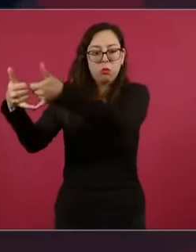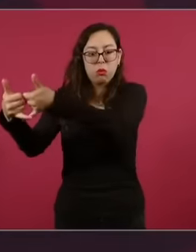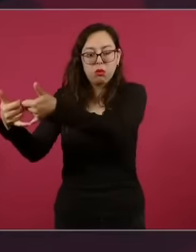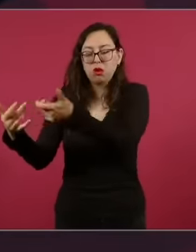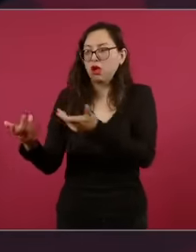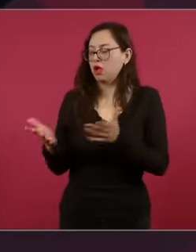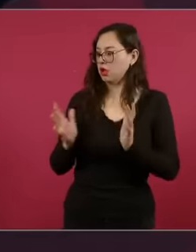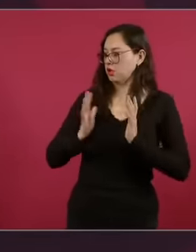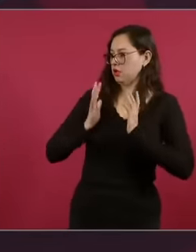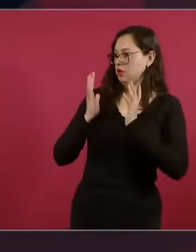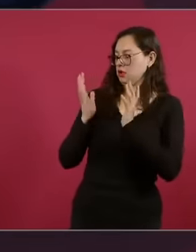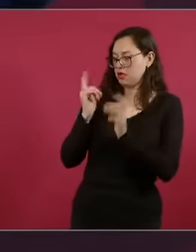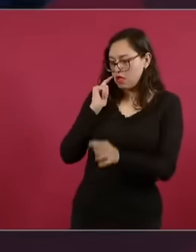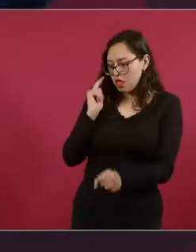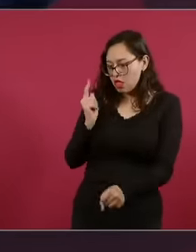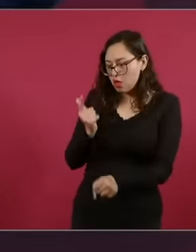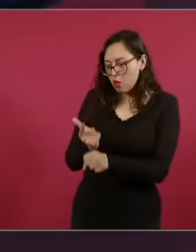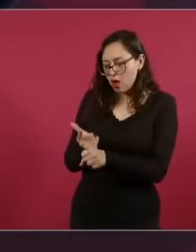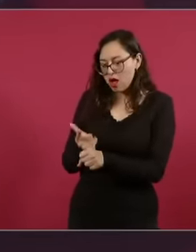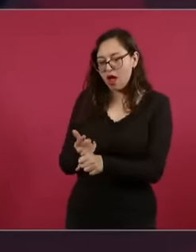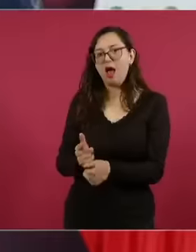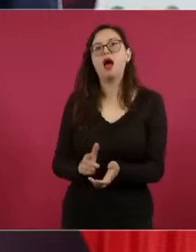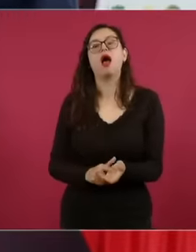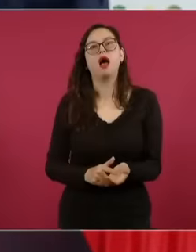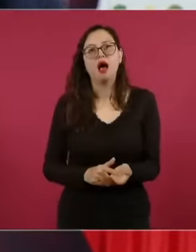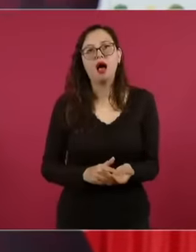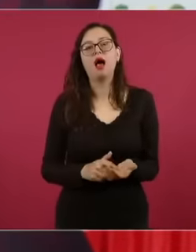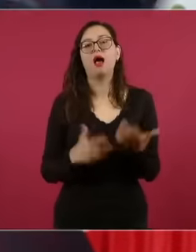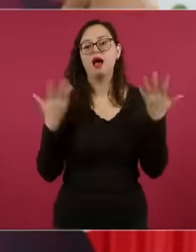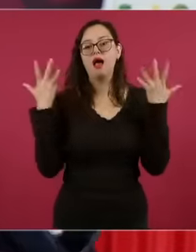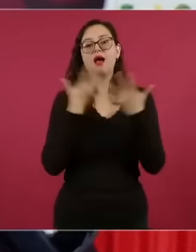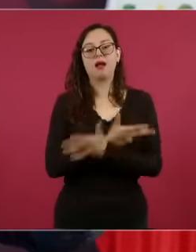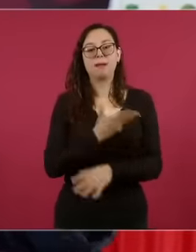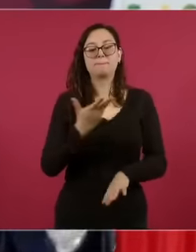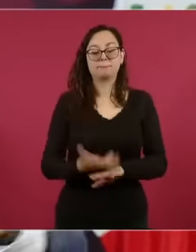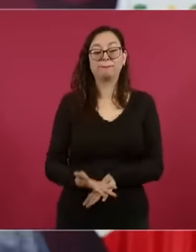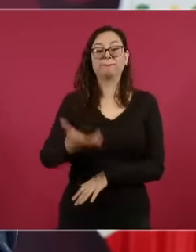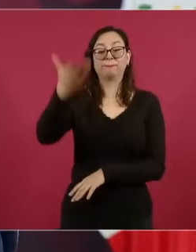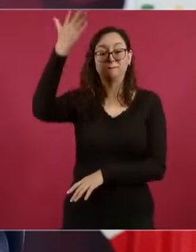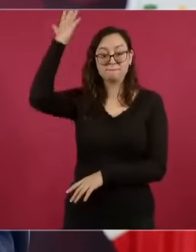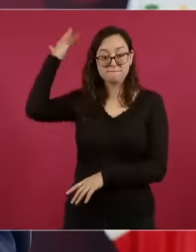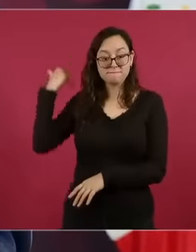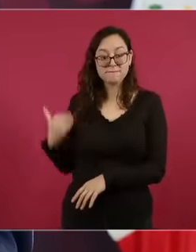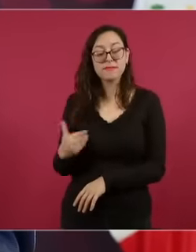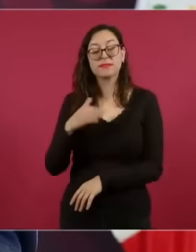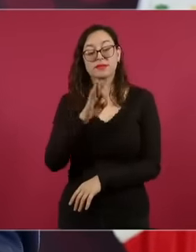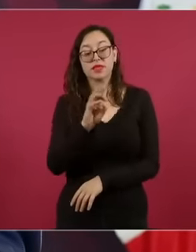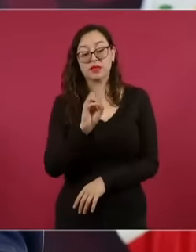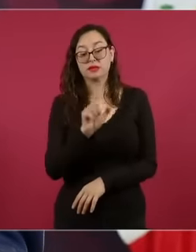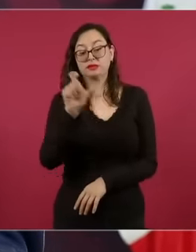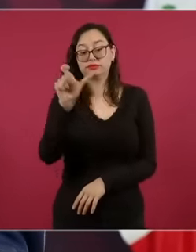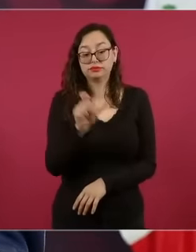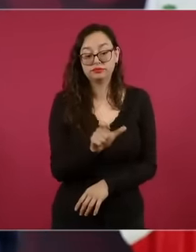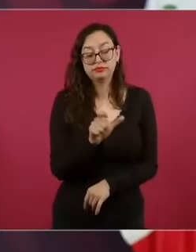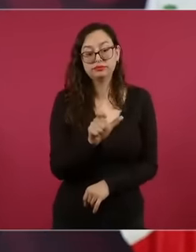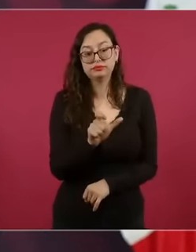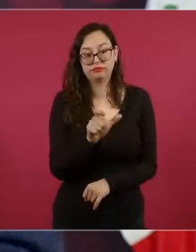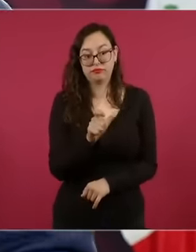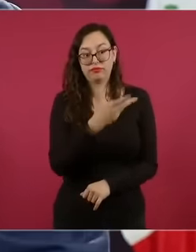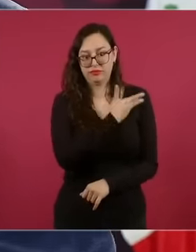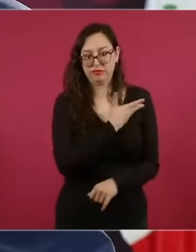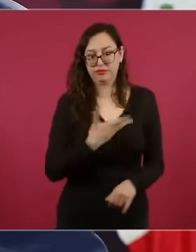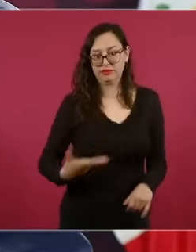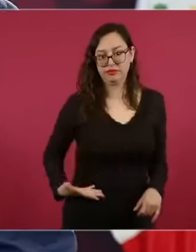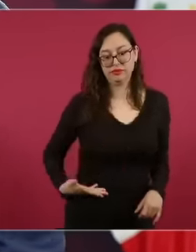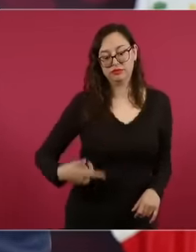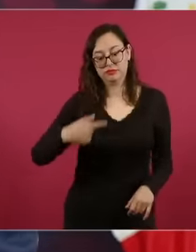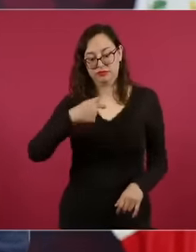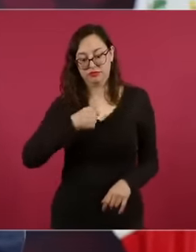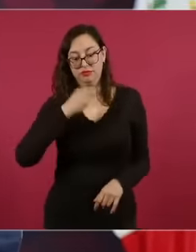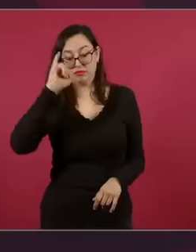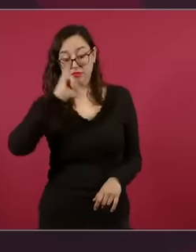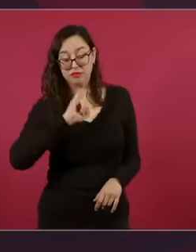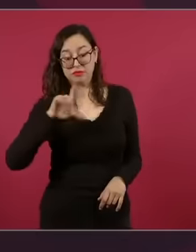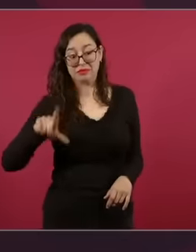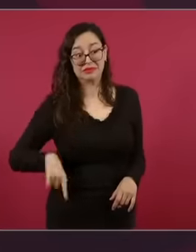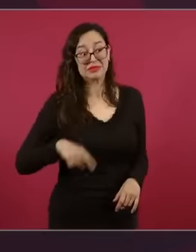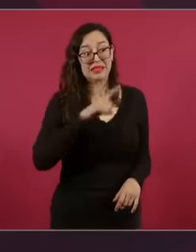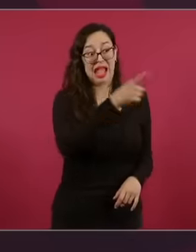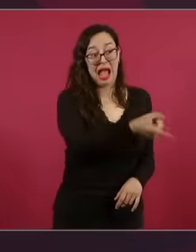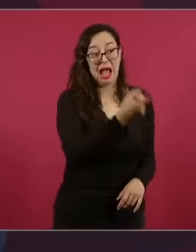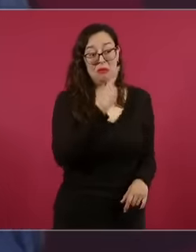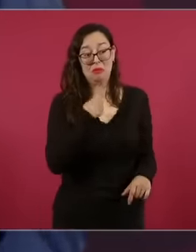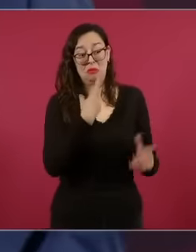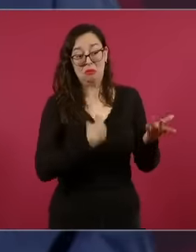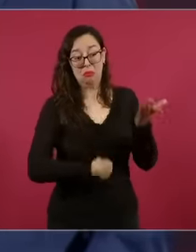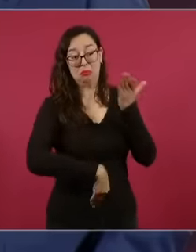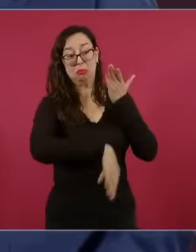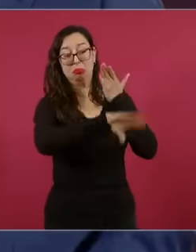Fox and the president of the court and all the ministers agreed and it was always a subordinate power.